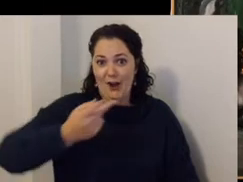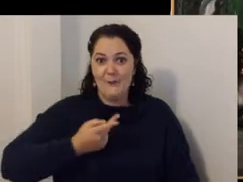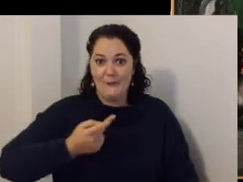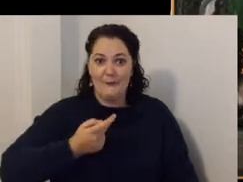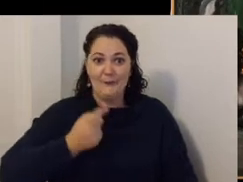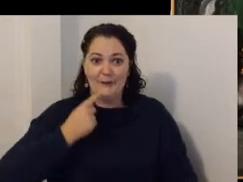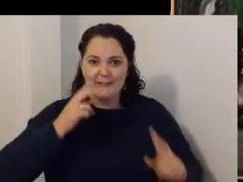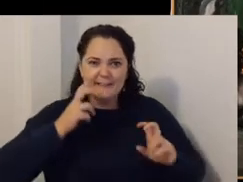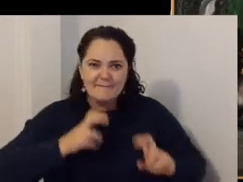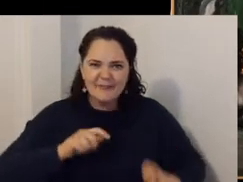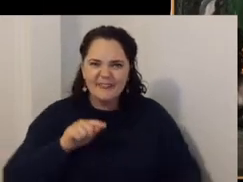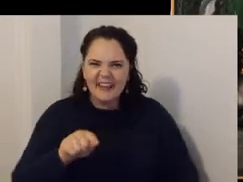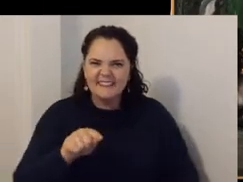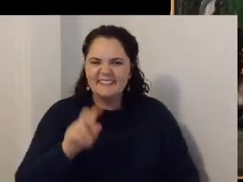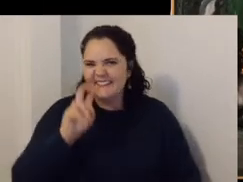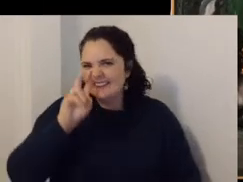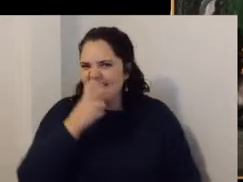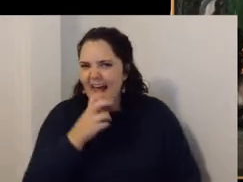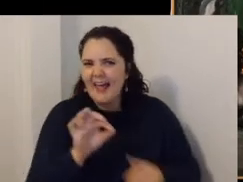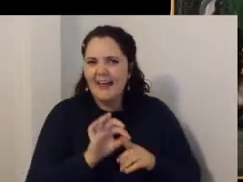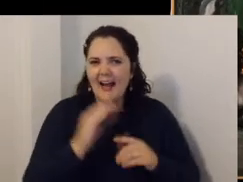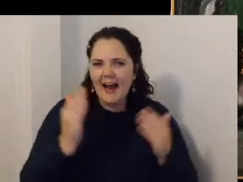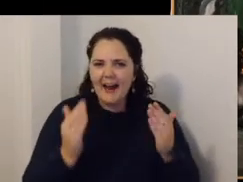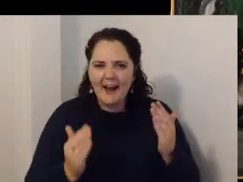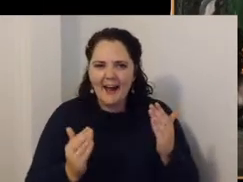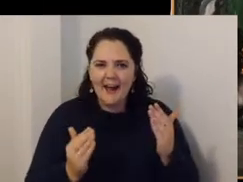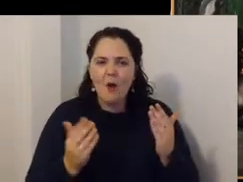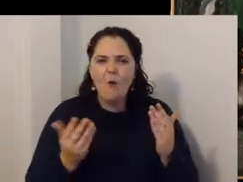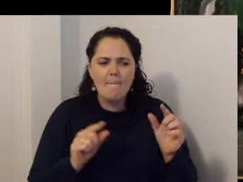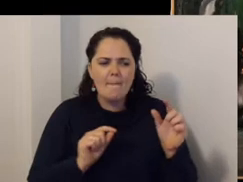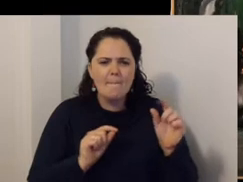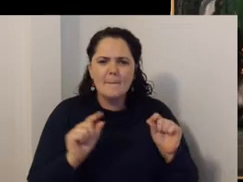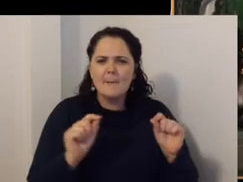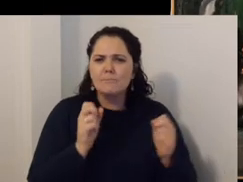dark manner is laying in those deep darks and lifting out those bright highlights for dramatic